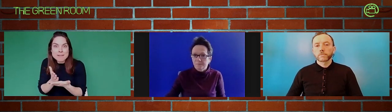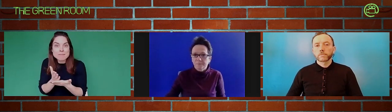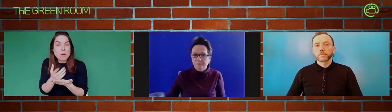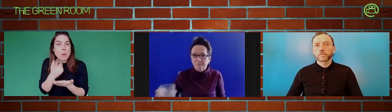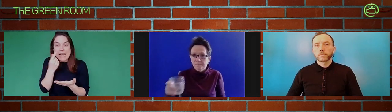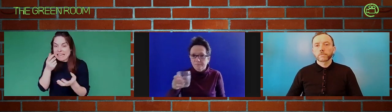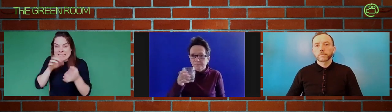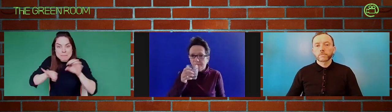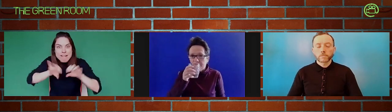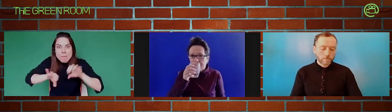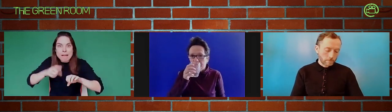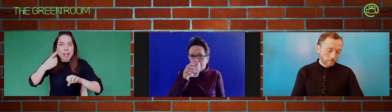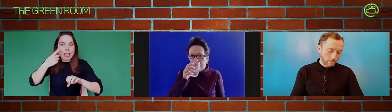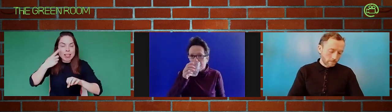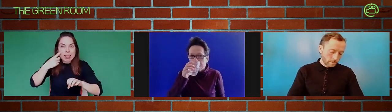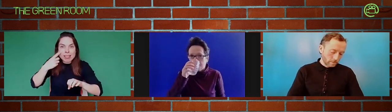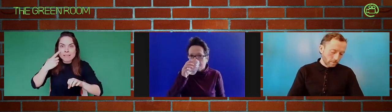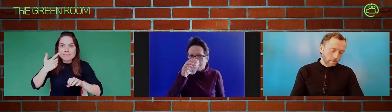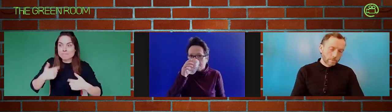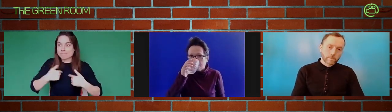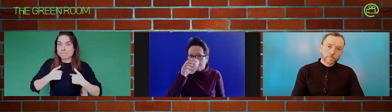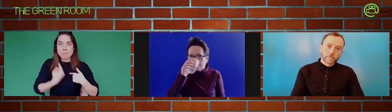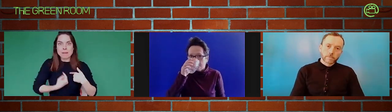sorts of different ways and Harri you just recently done a